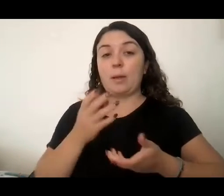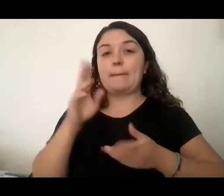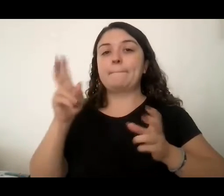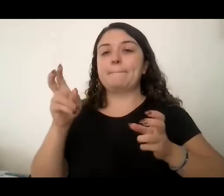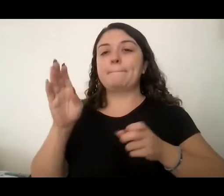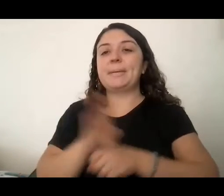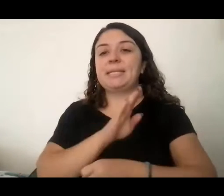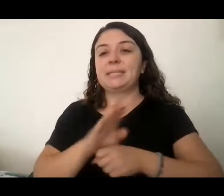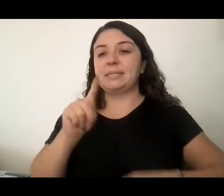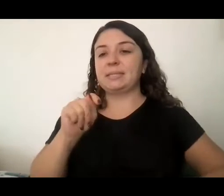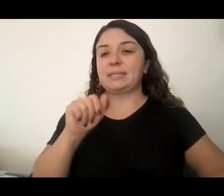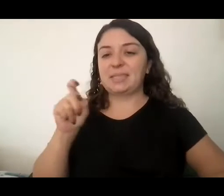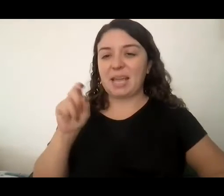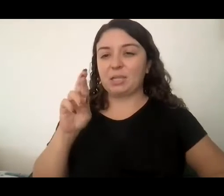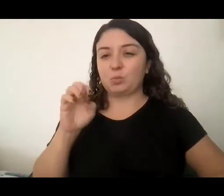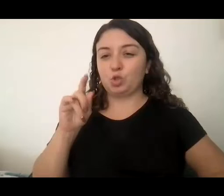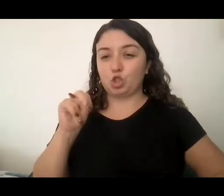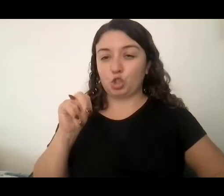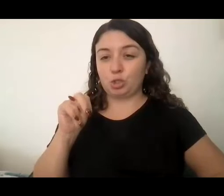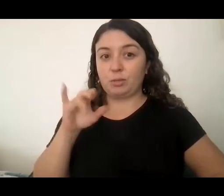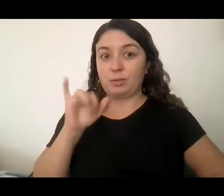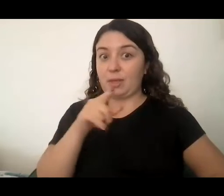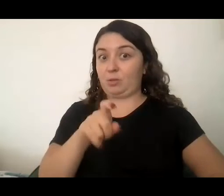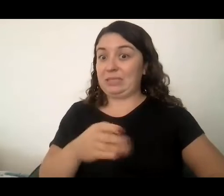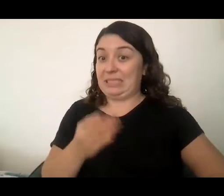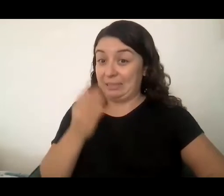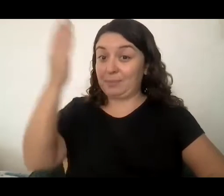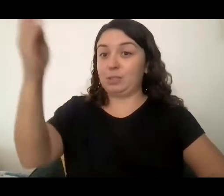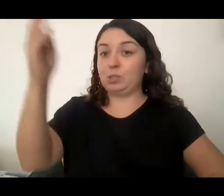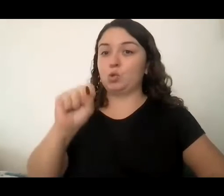and that business tax return is something that you need to submit to Social Security. That's